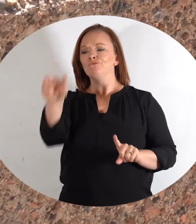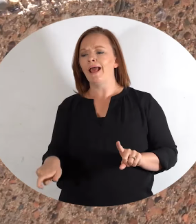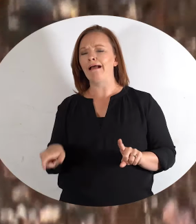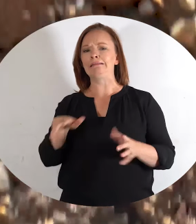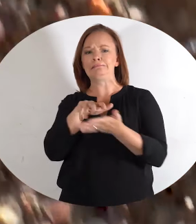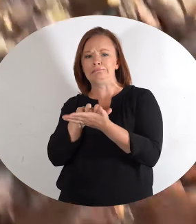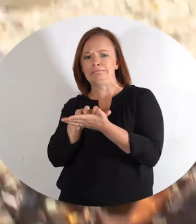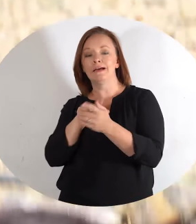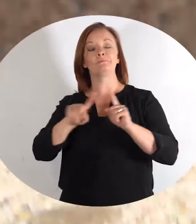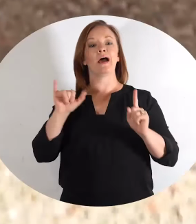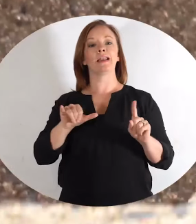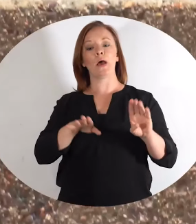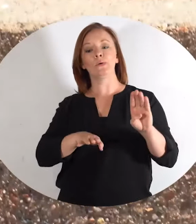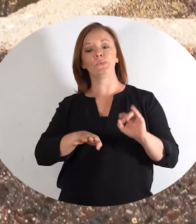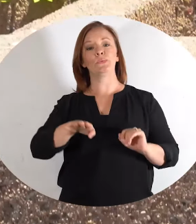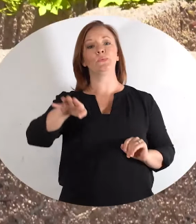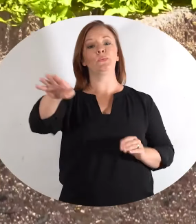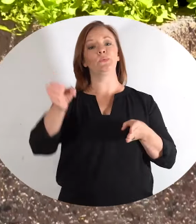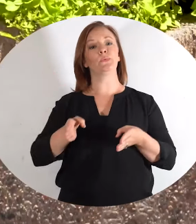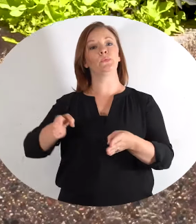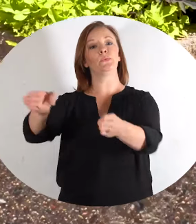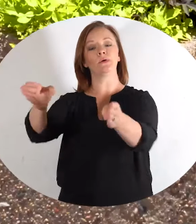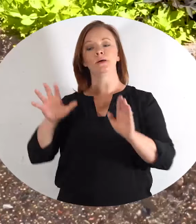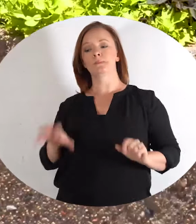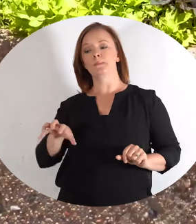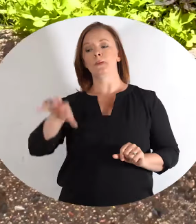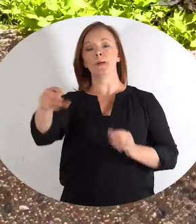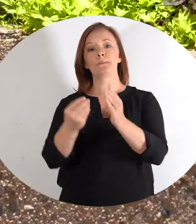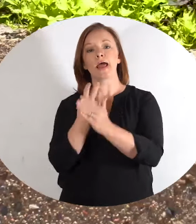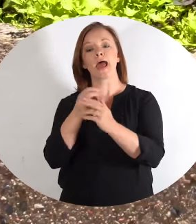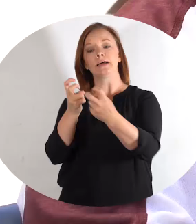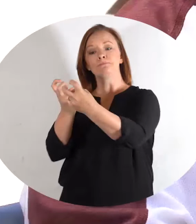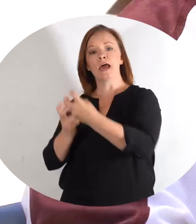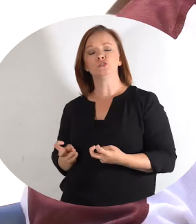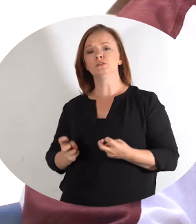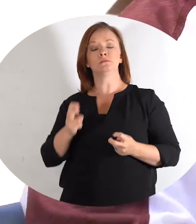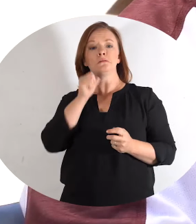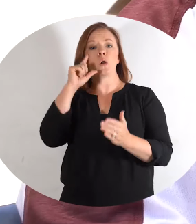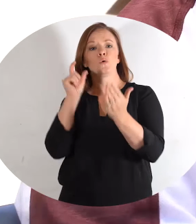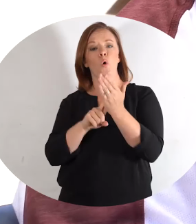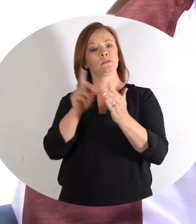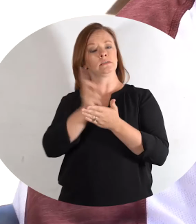And now we have a long sloping sidewalk, with a couple of benches and some planters along the way. You'd never even notice that it was designed